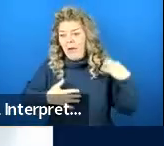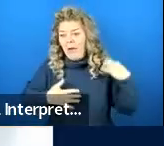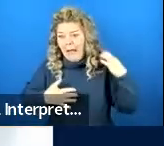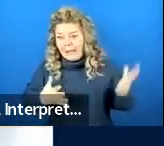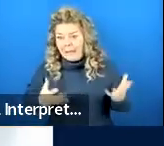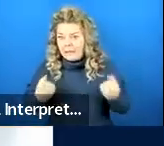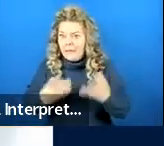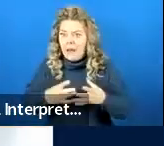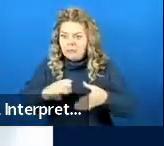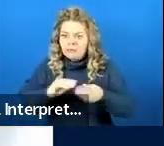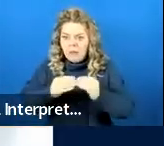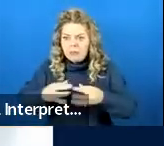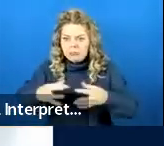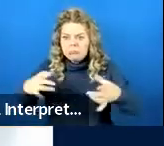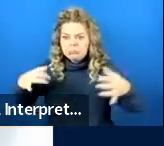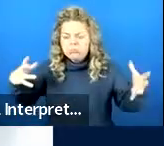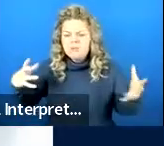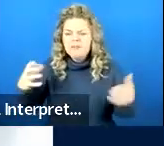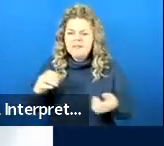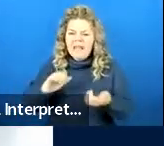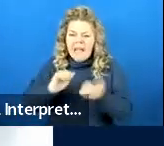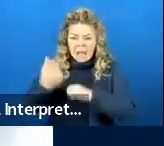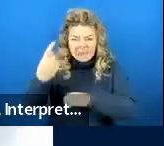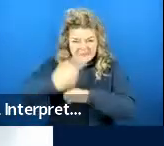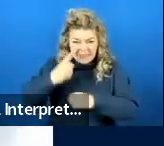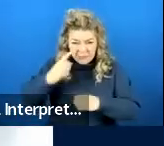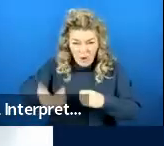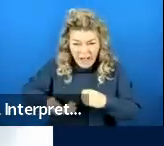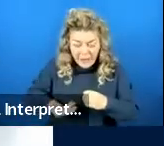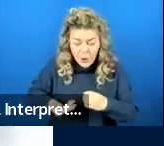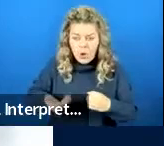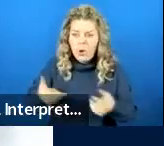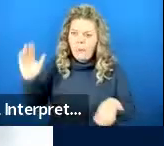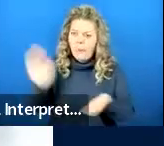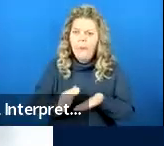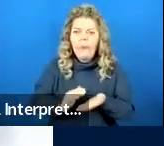The number of days it takes to hire has decreased, which is really important for operations,